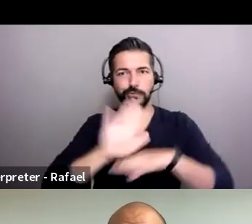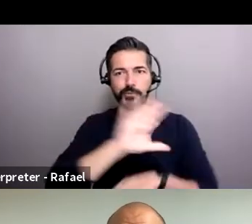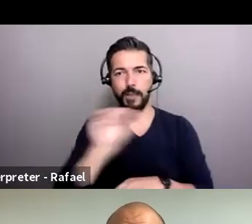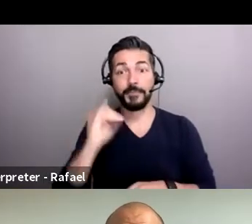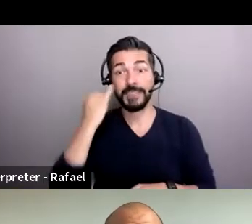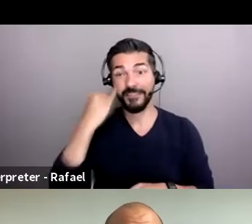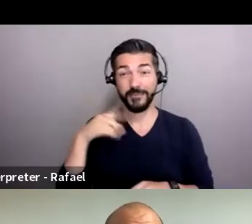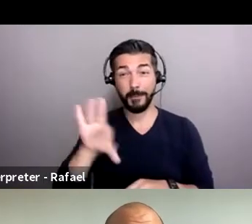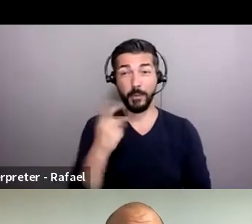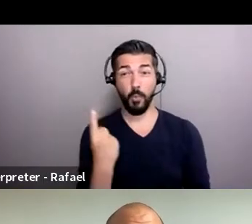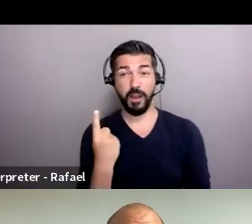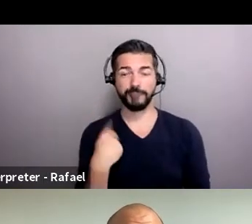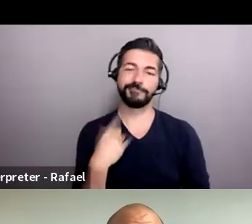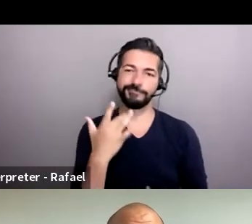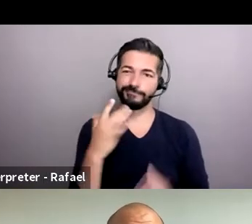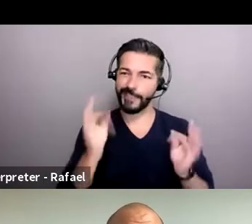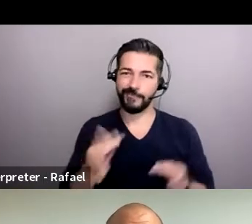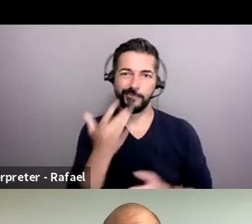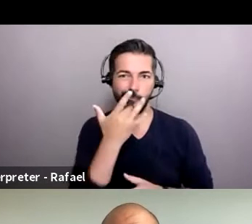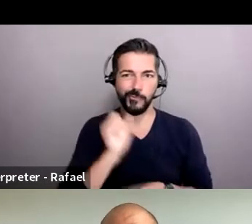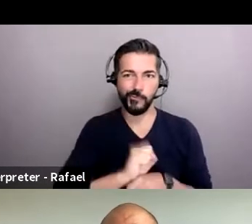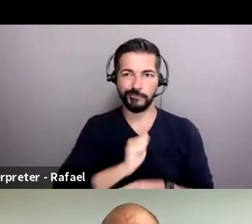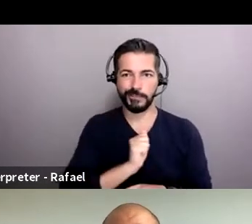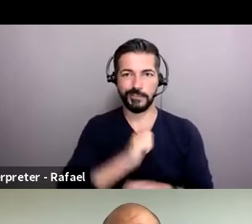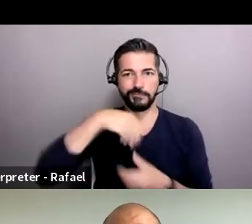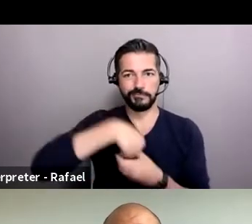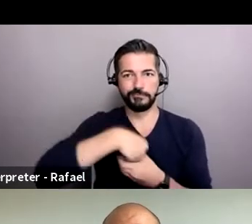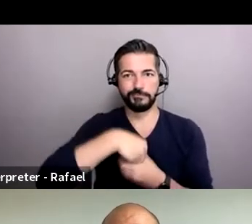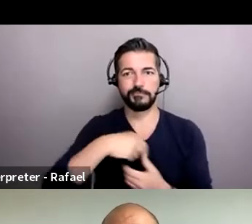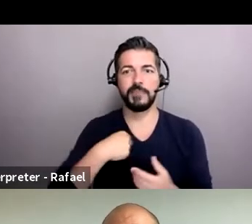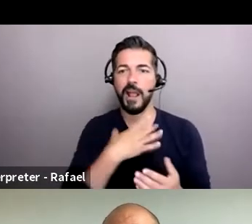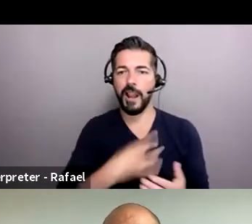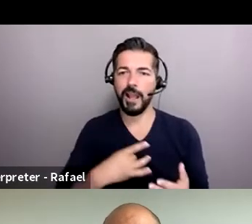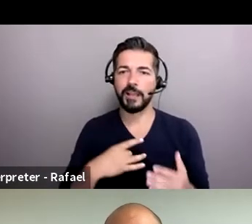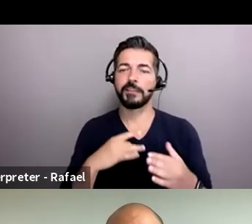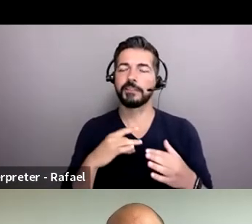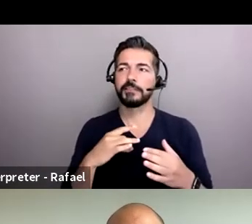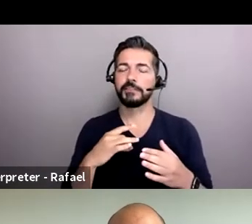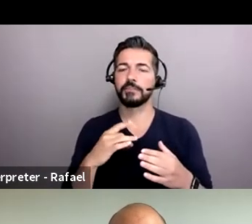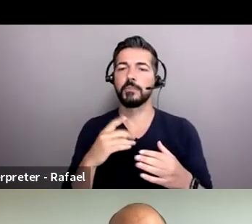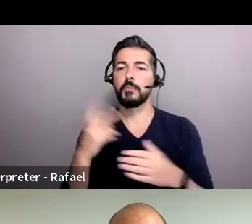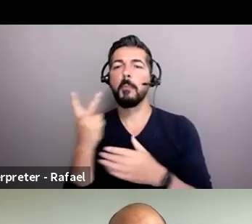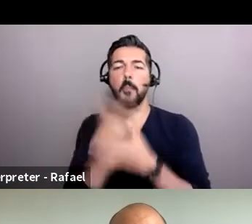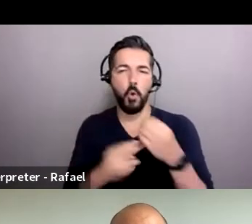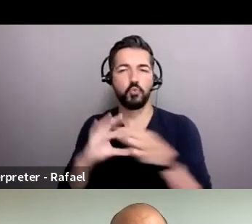I definitely prefer working in house and I do like the relation between the two. I think it's best to have an in house SEO.